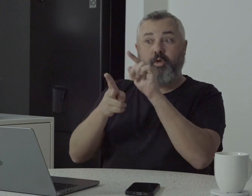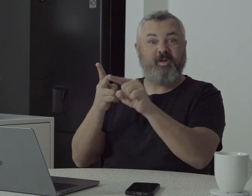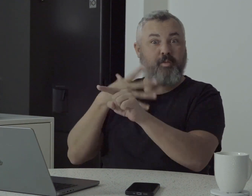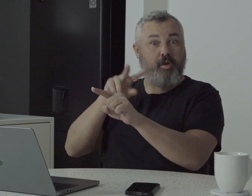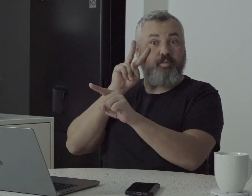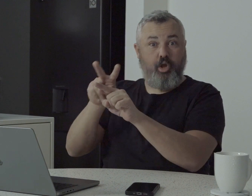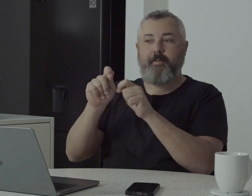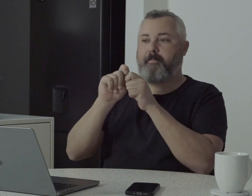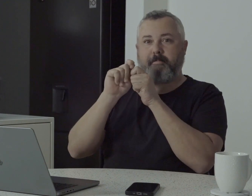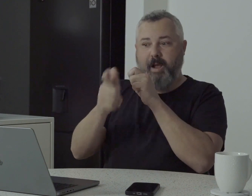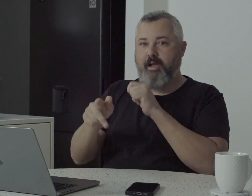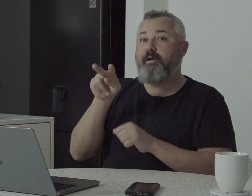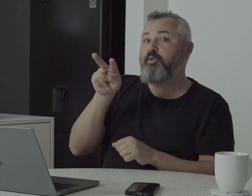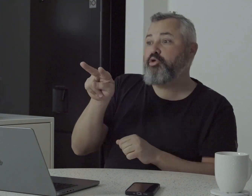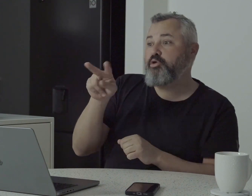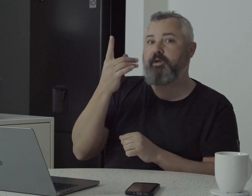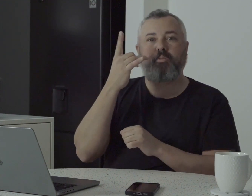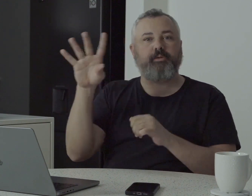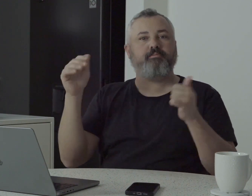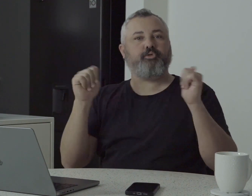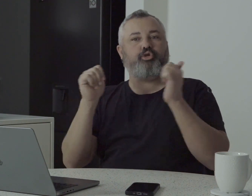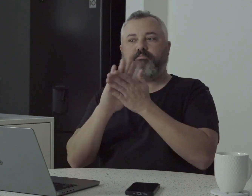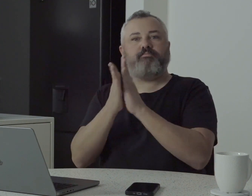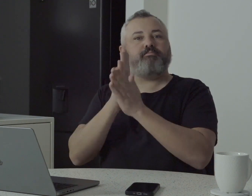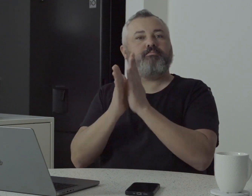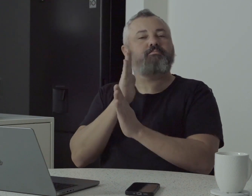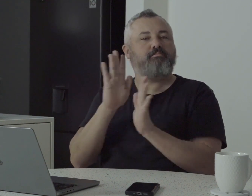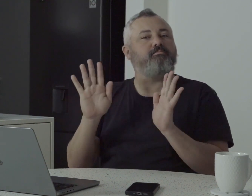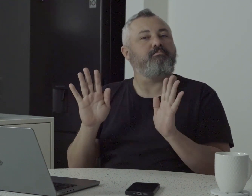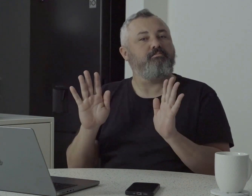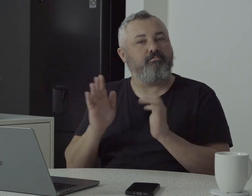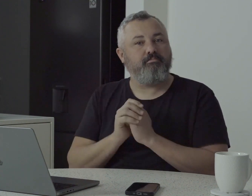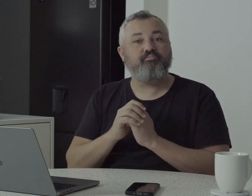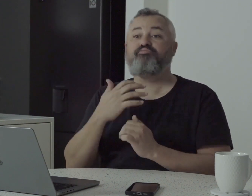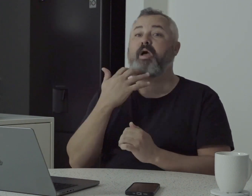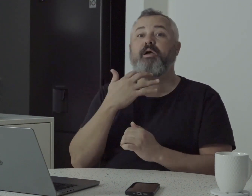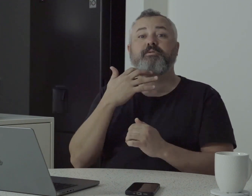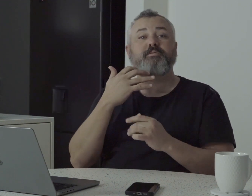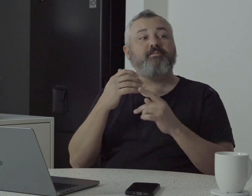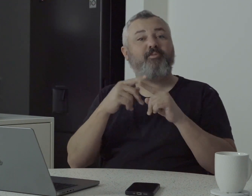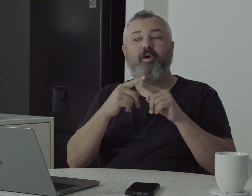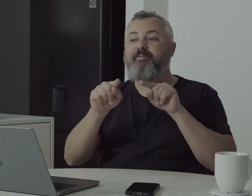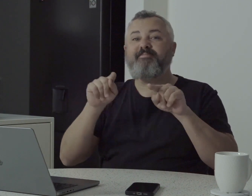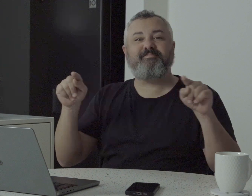This means that to watch these features it will cost a once-off payment to view it. You pay the fee online and access to view